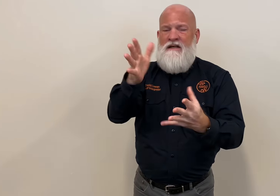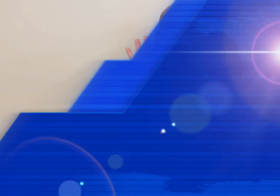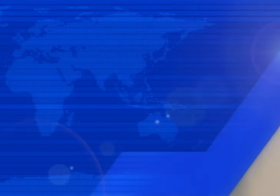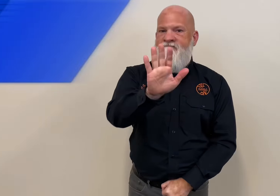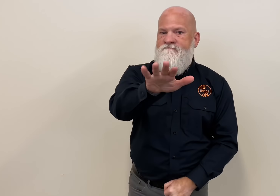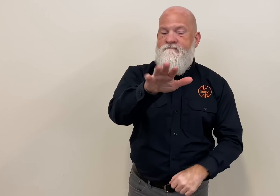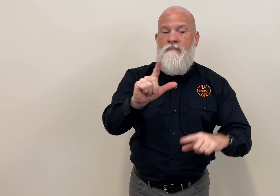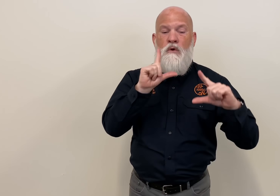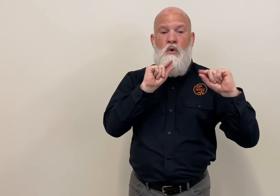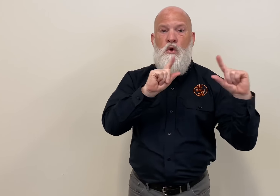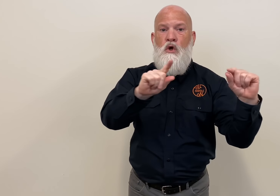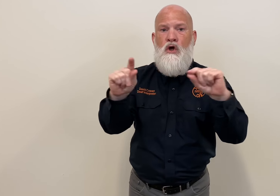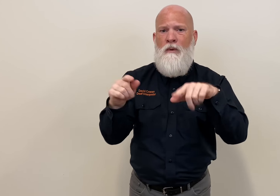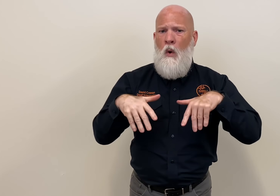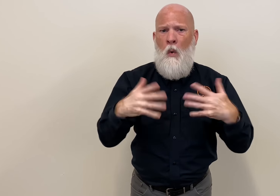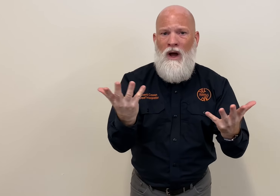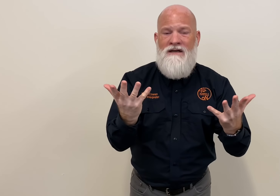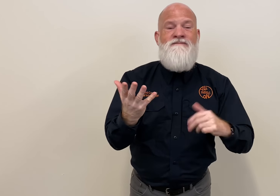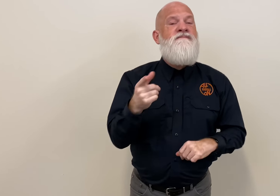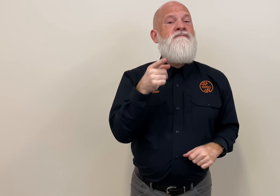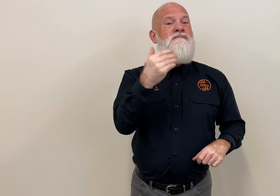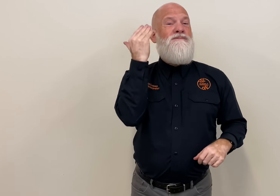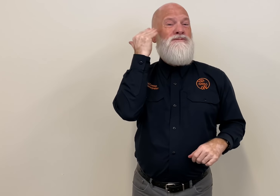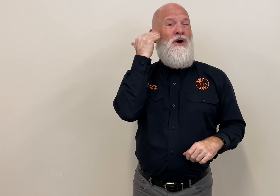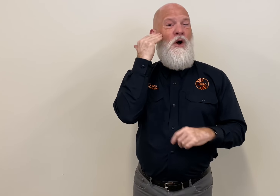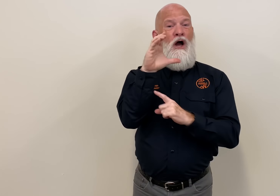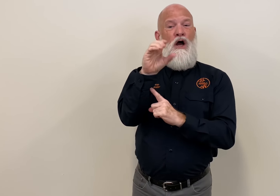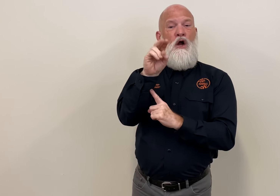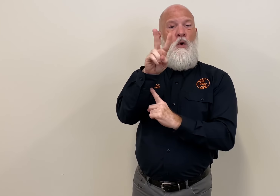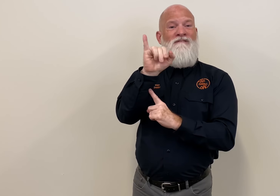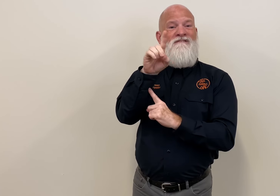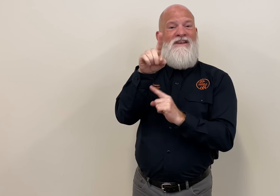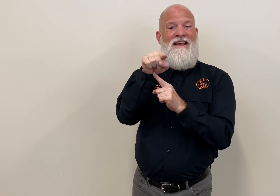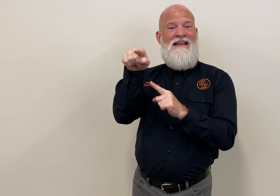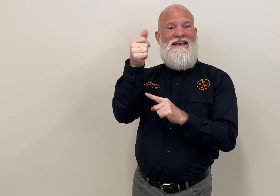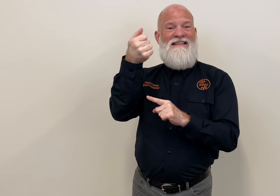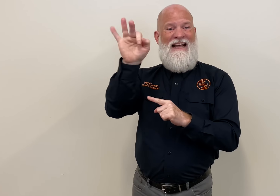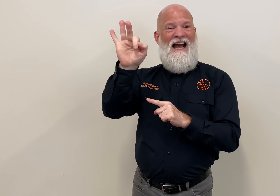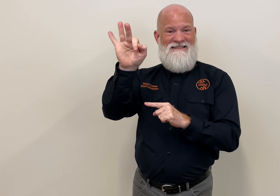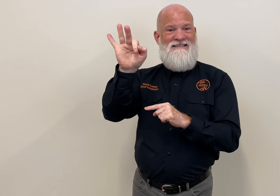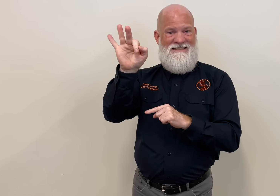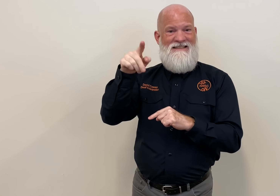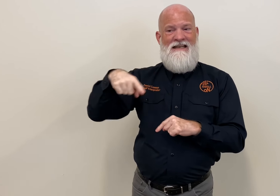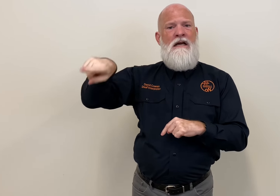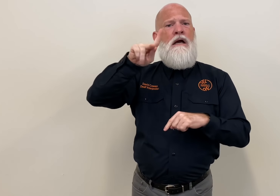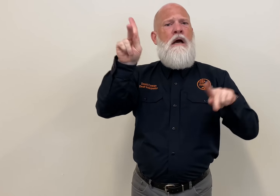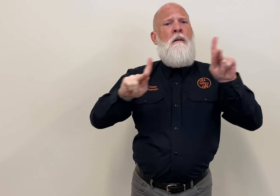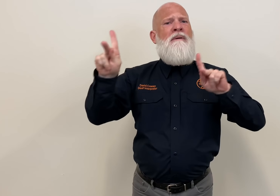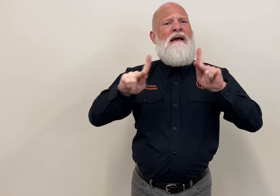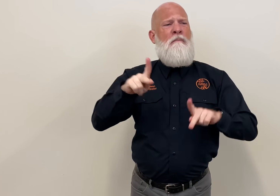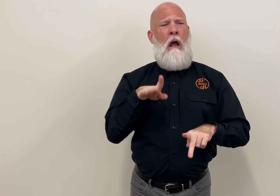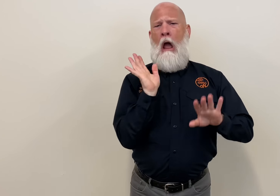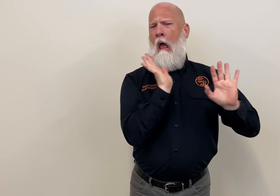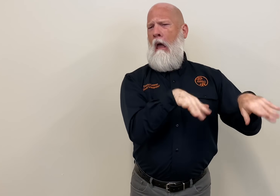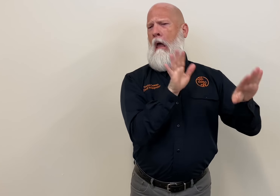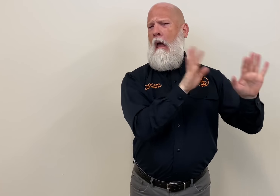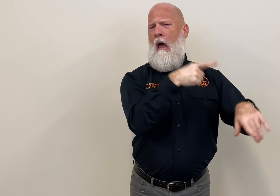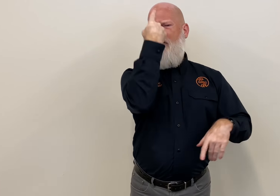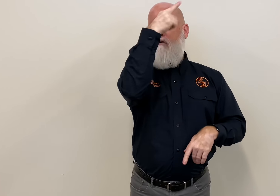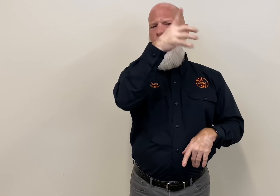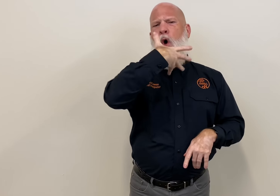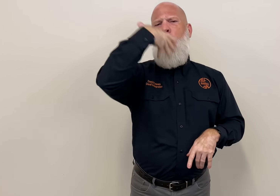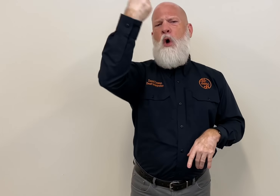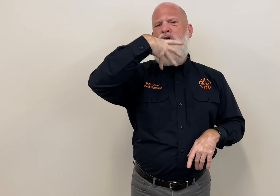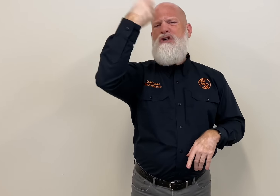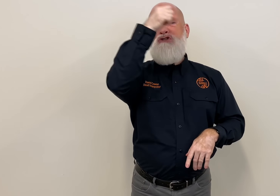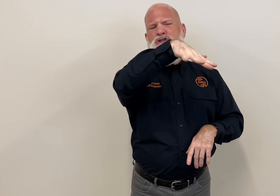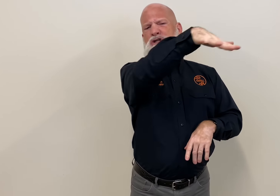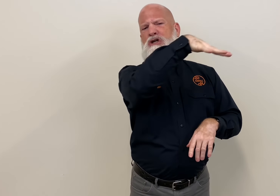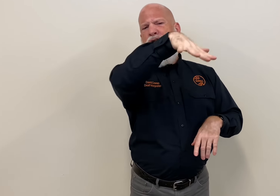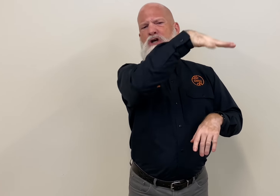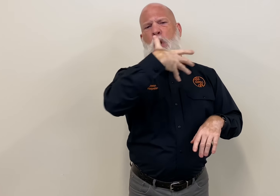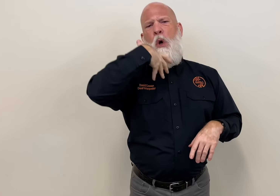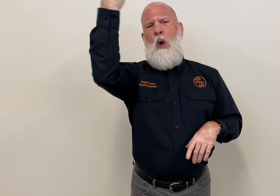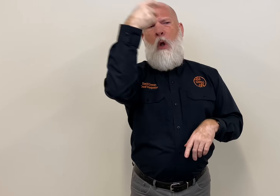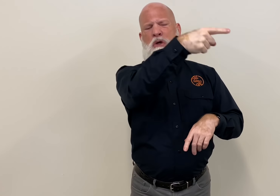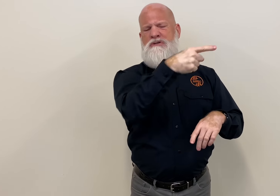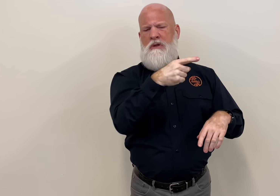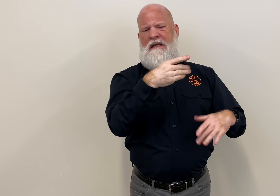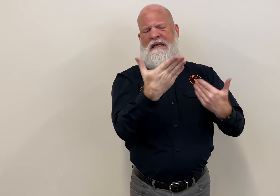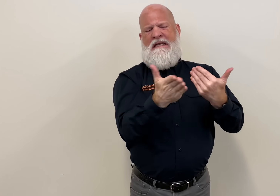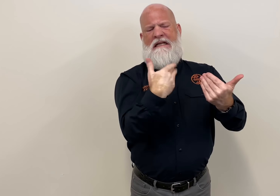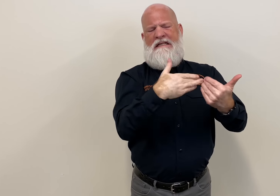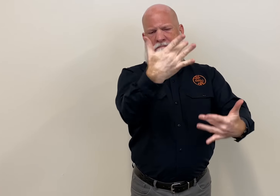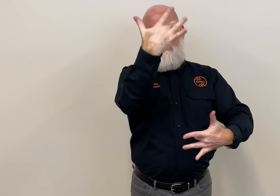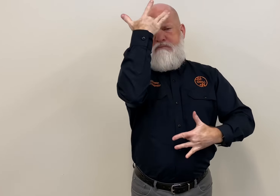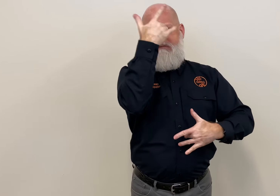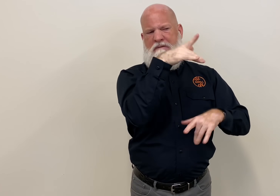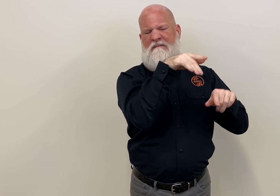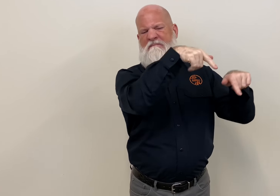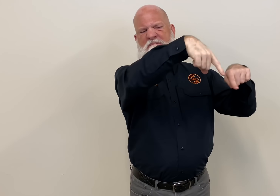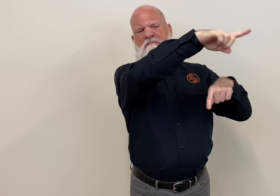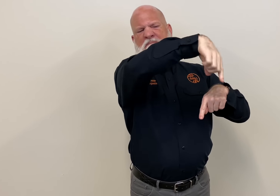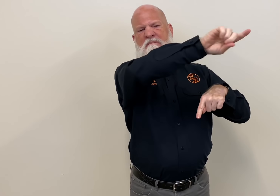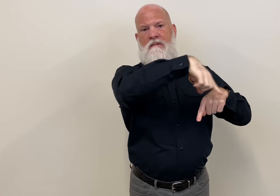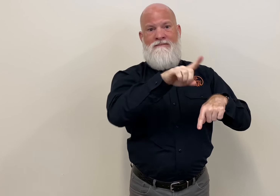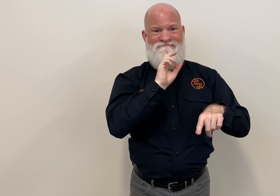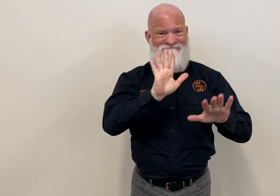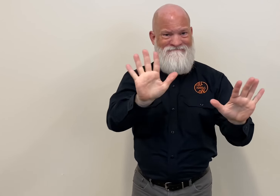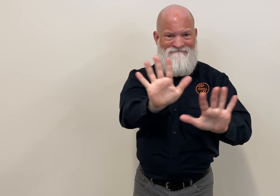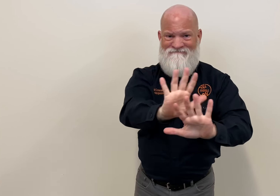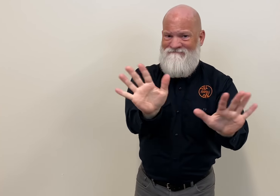Last myth: Only people over the age of 60 or with existing heart problems are at risk from the Corona virus